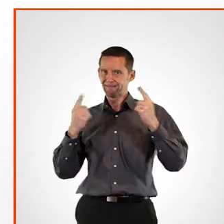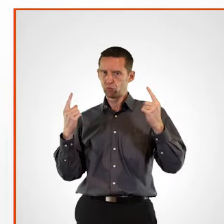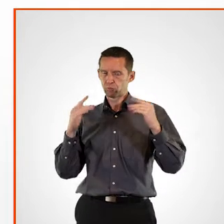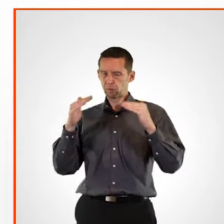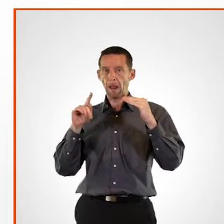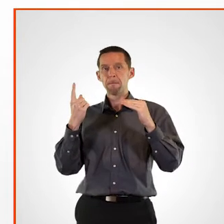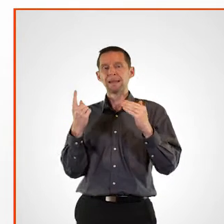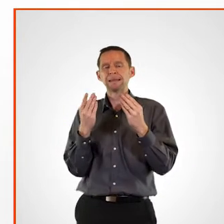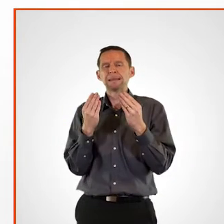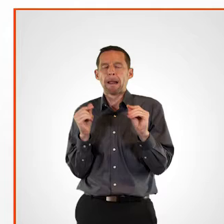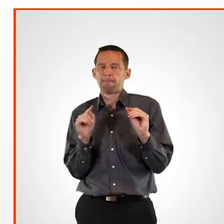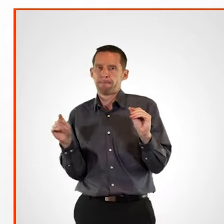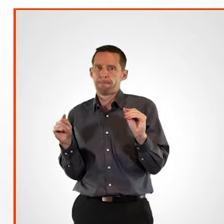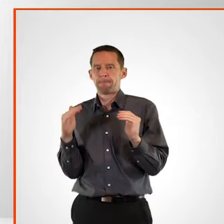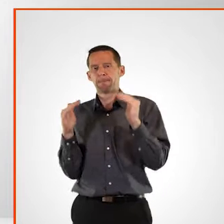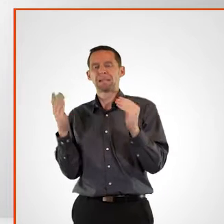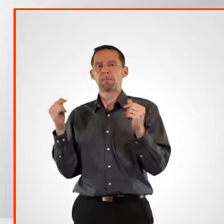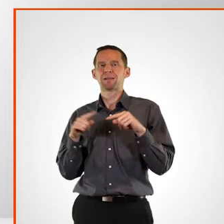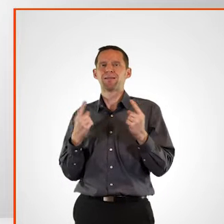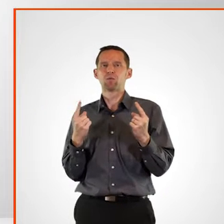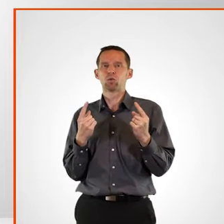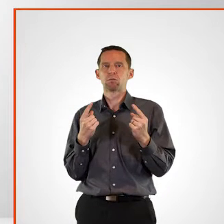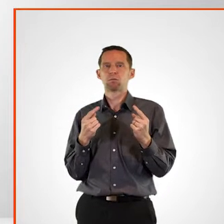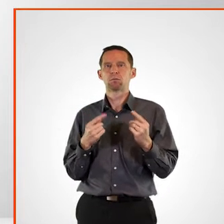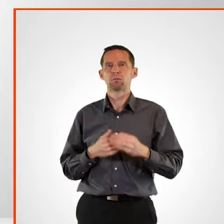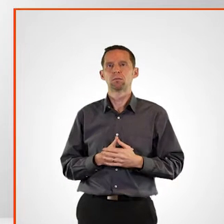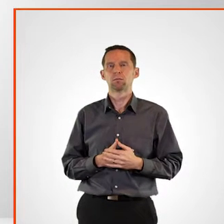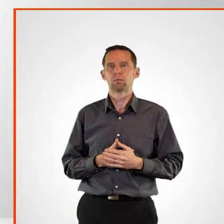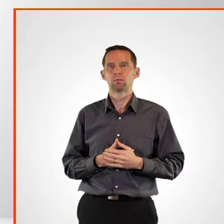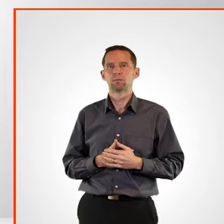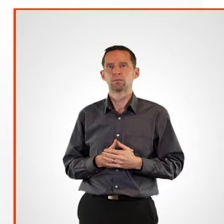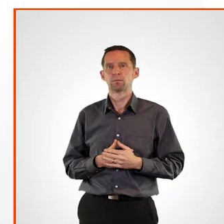but significant differences on some, and I stress some, only on some language measures.